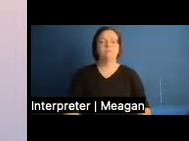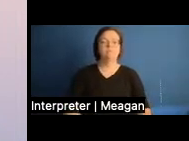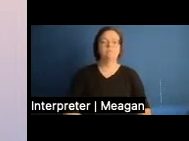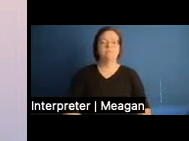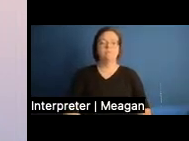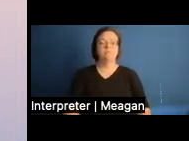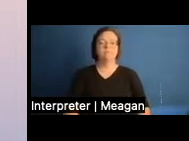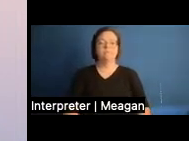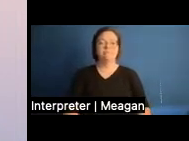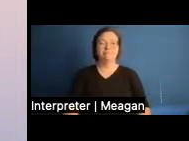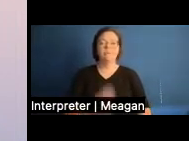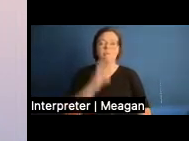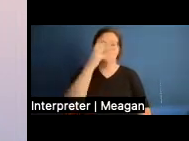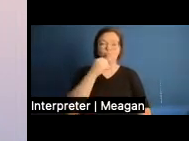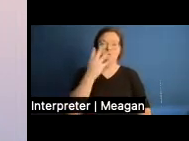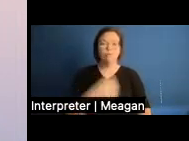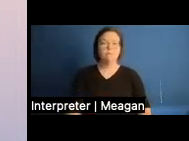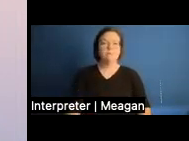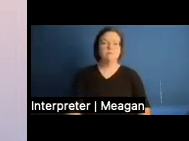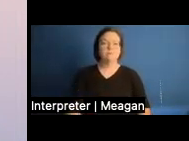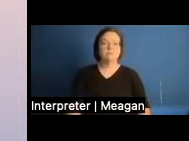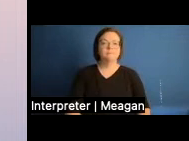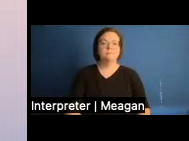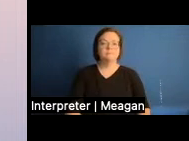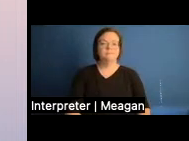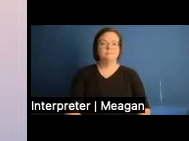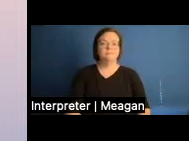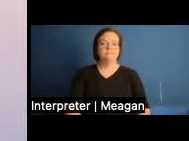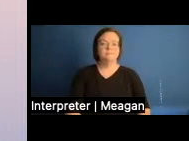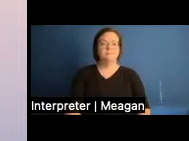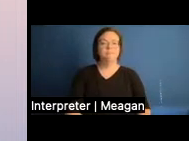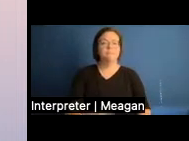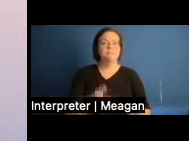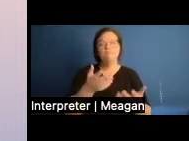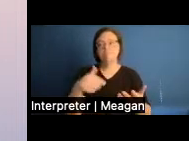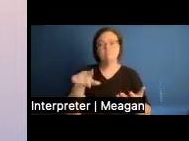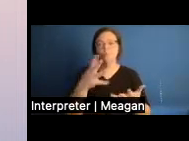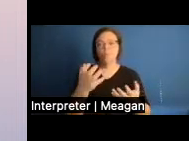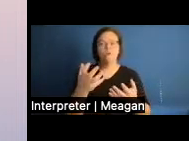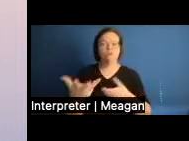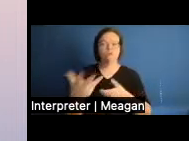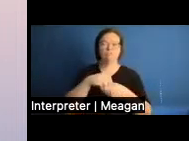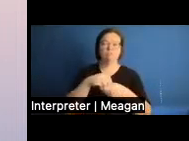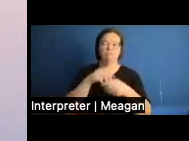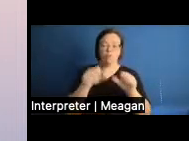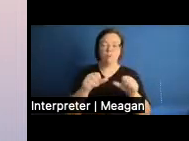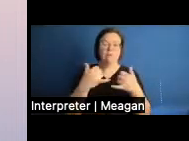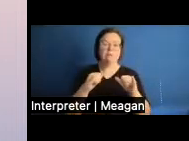Beautiful. I'll leave that open too in case other folks still want to put in their ideas. So and